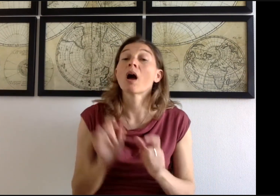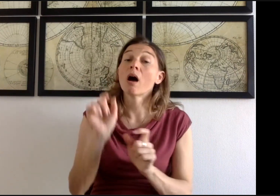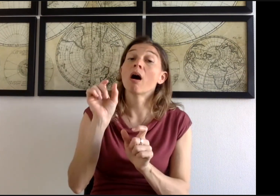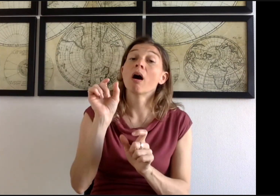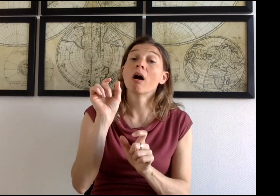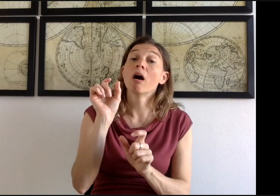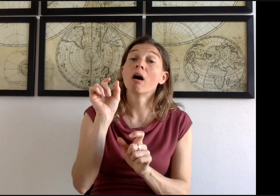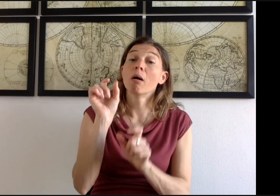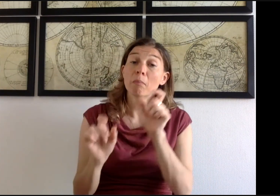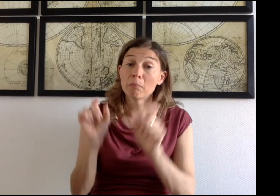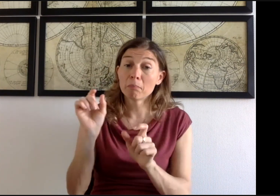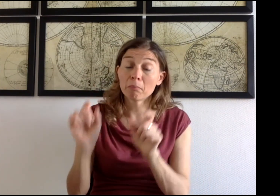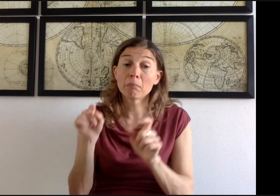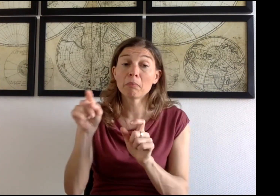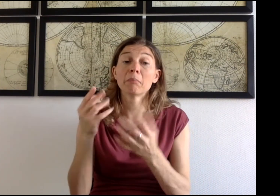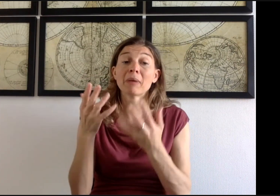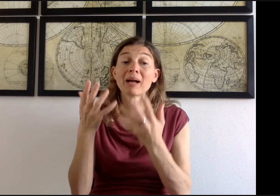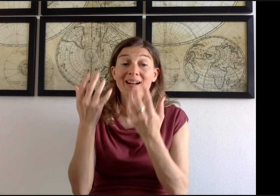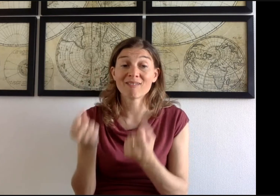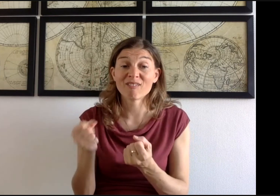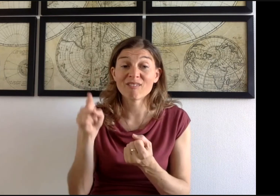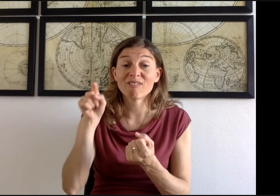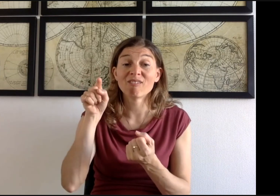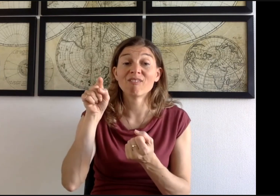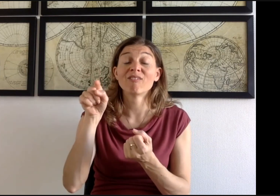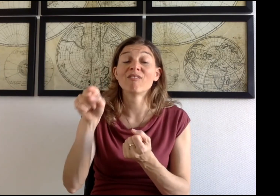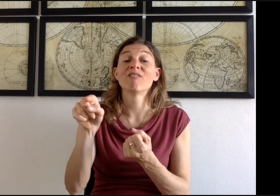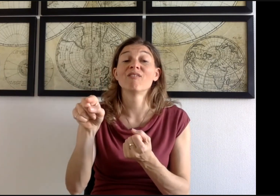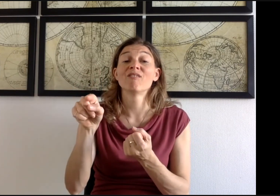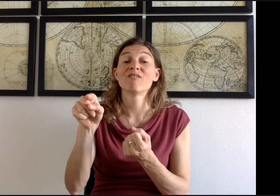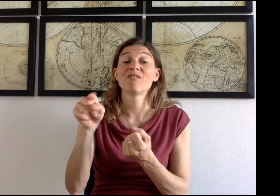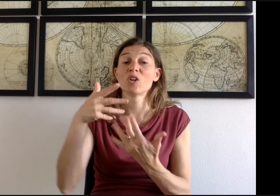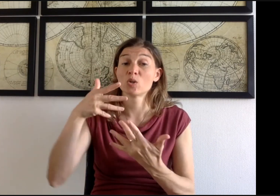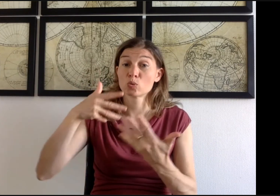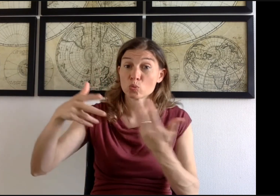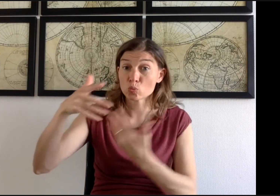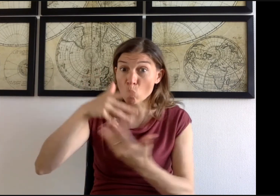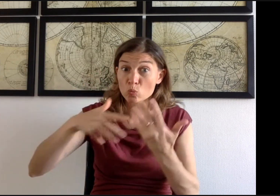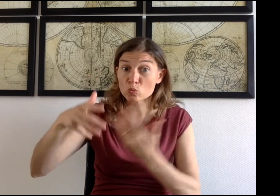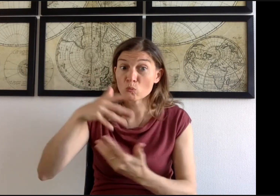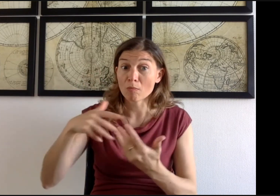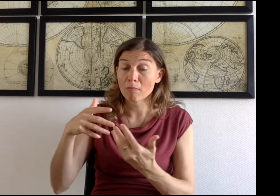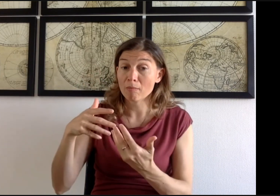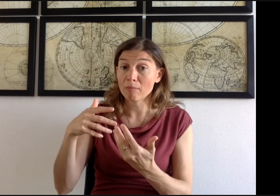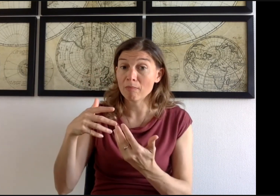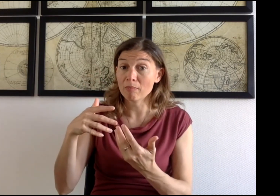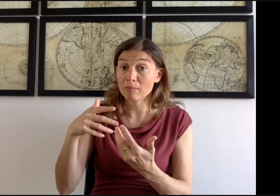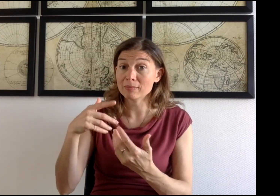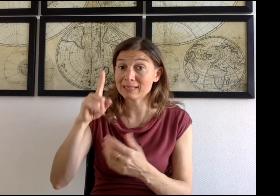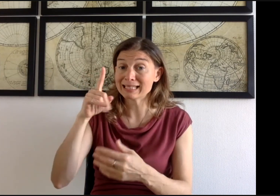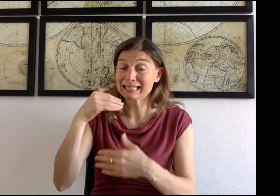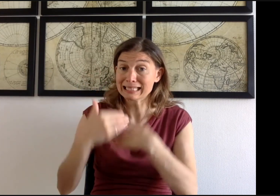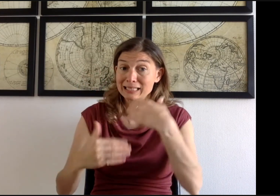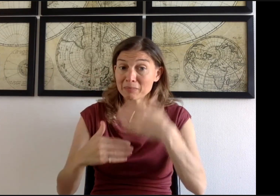with intellectual disabilities, namely those with challenging behaviour they stay quarantined and due to their mental health